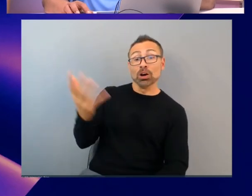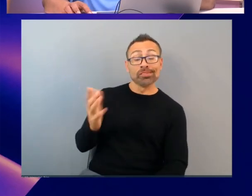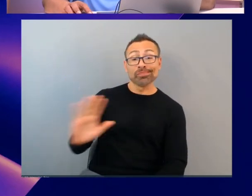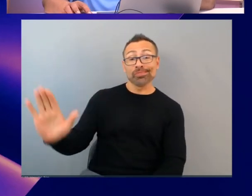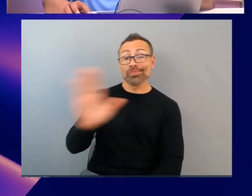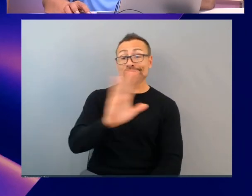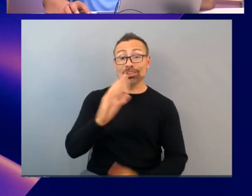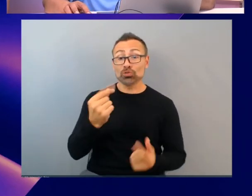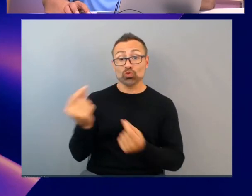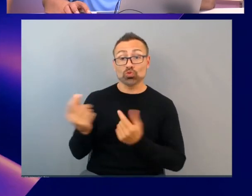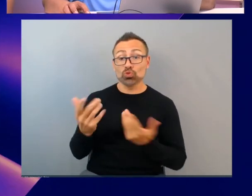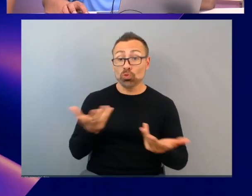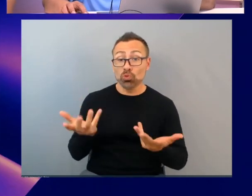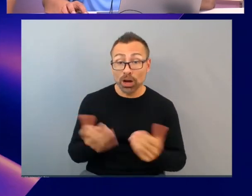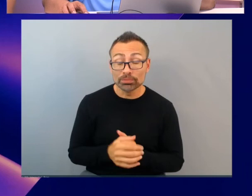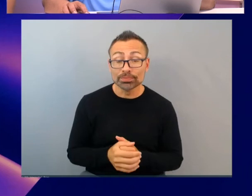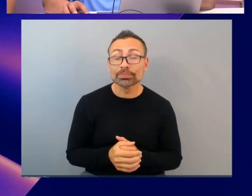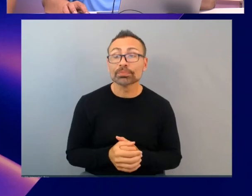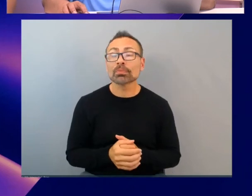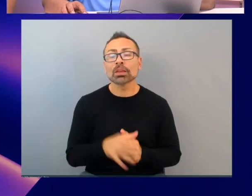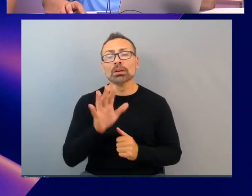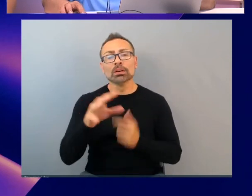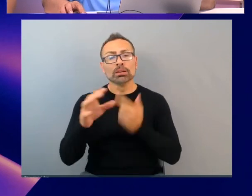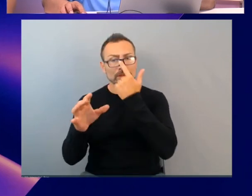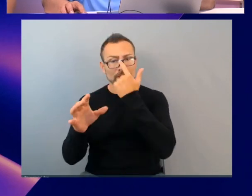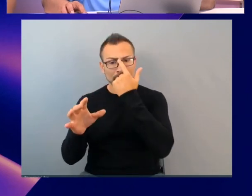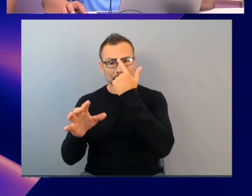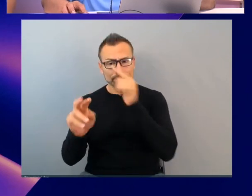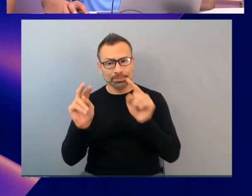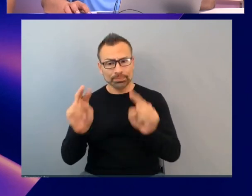And then if you look at the QuickSight, right?